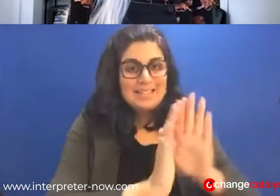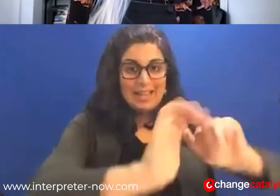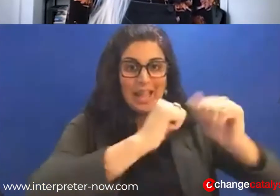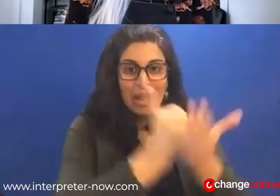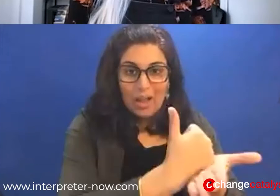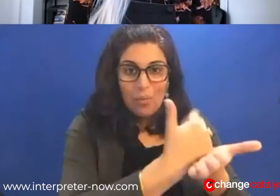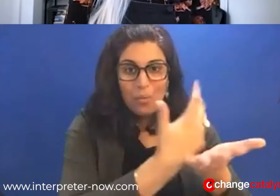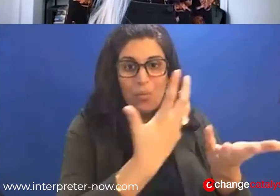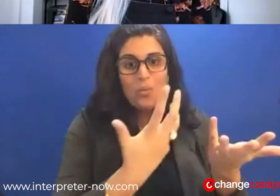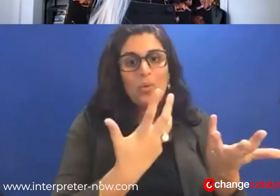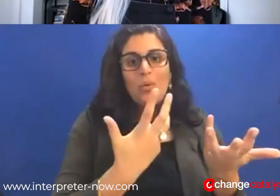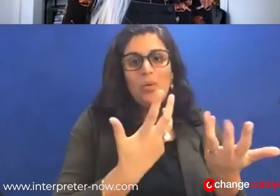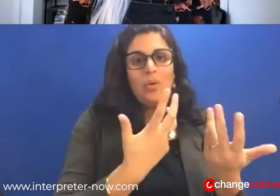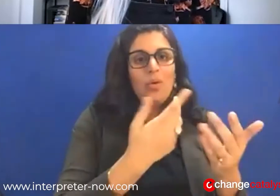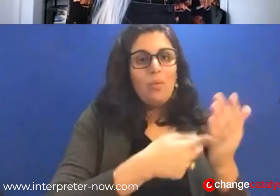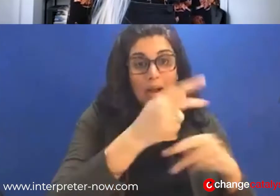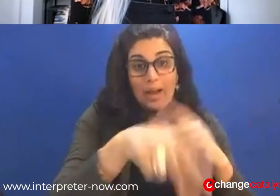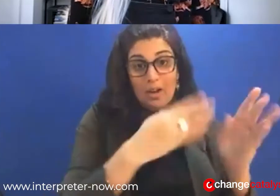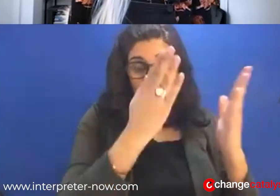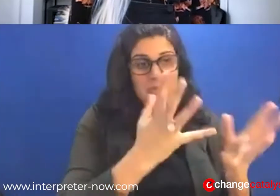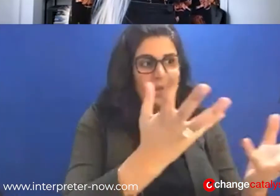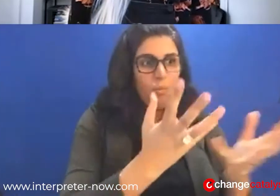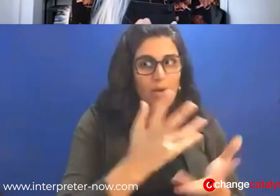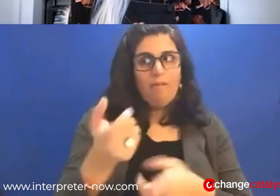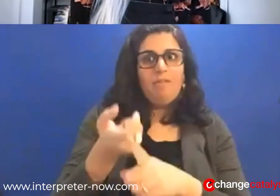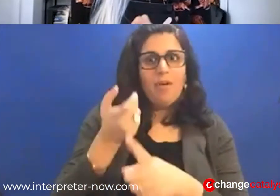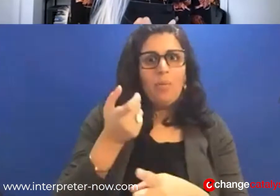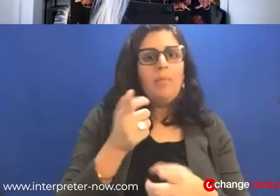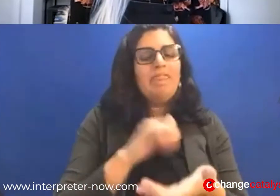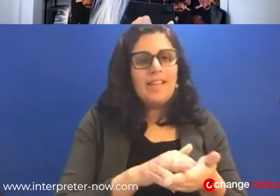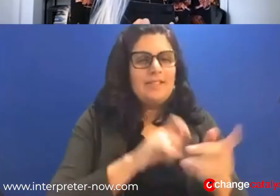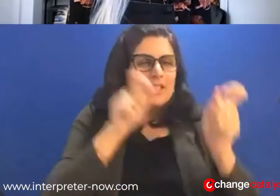and this is from what type of person they might want it from, and really kind of takes